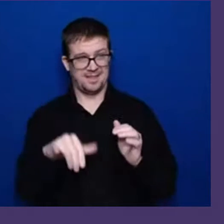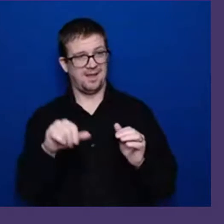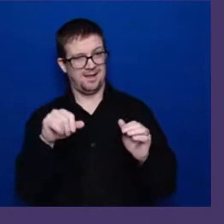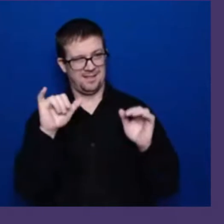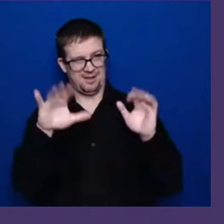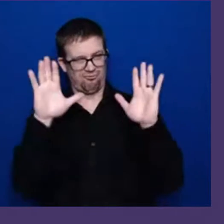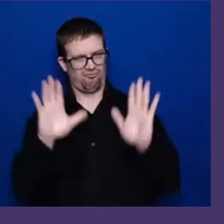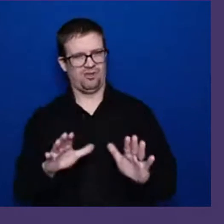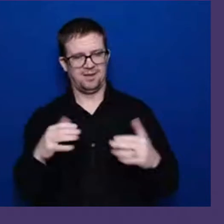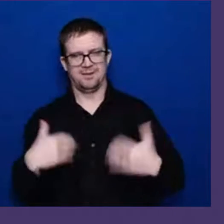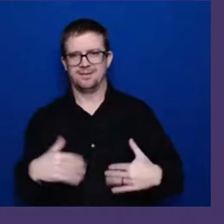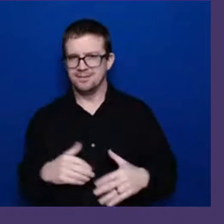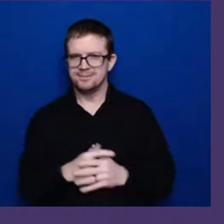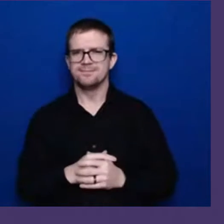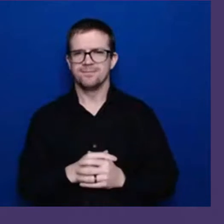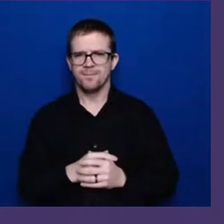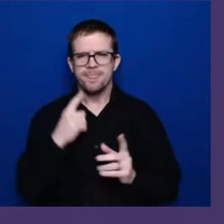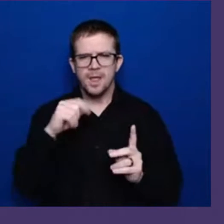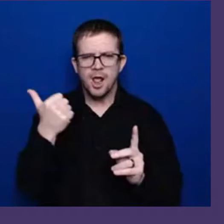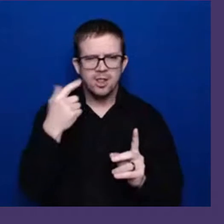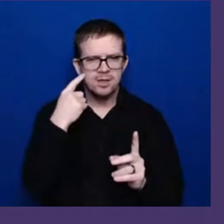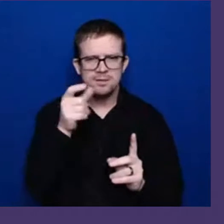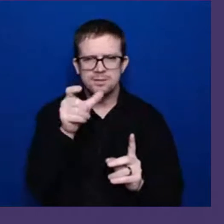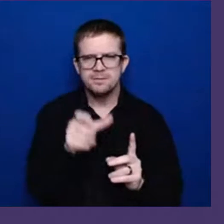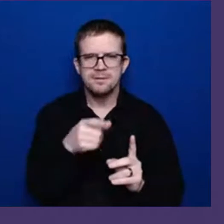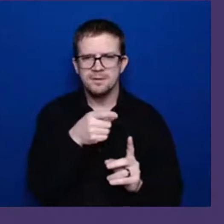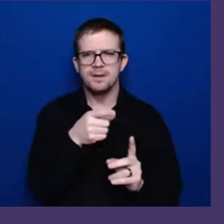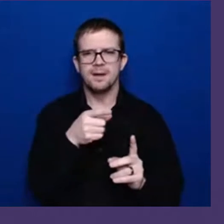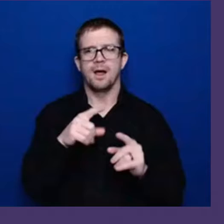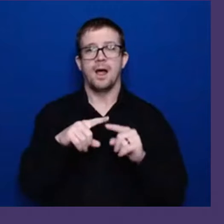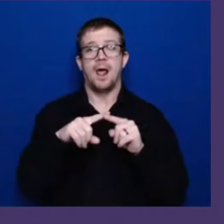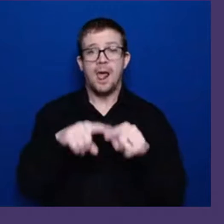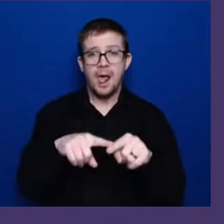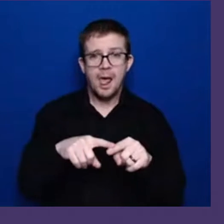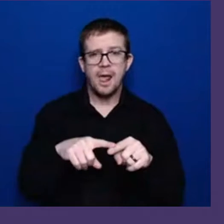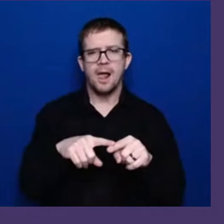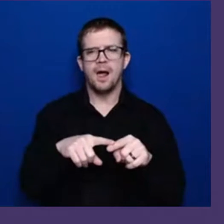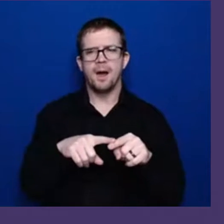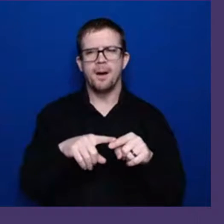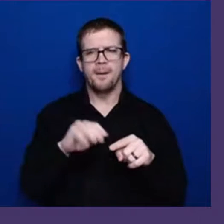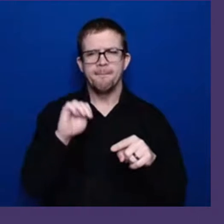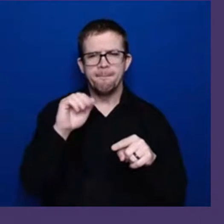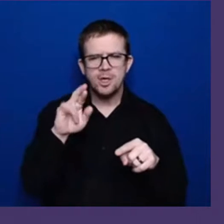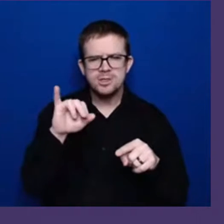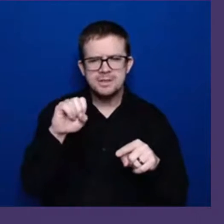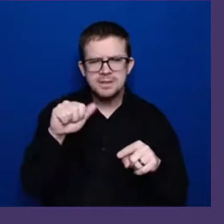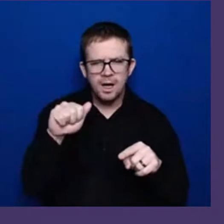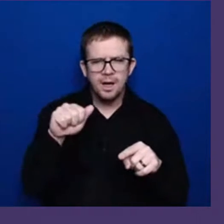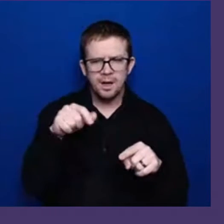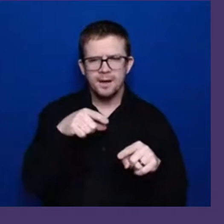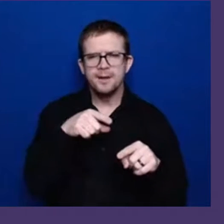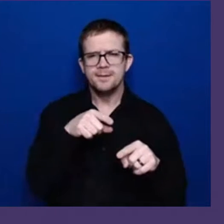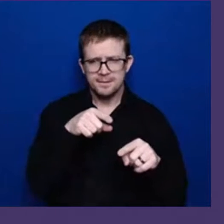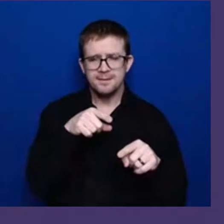she says, leaning in just to make sure, it's Marissa, my goodness, who's such an incredible leader